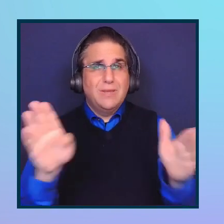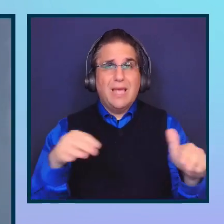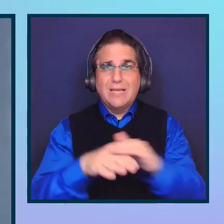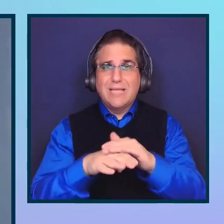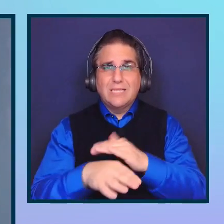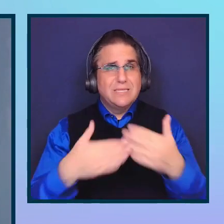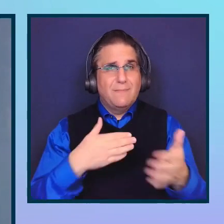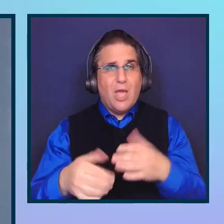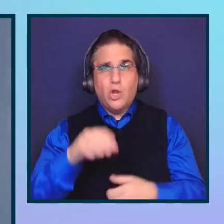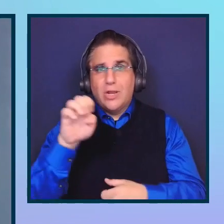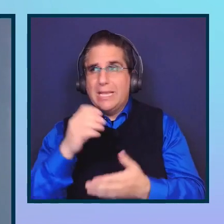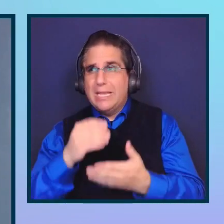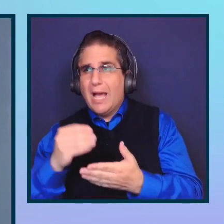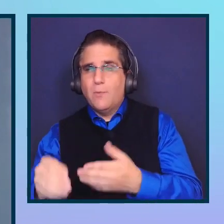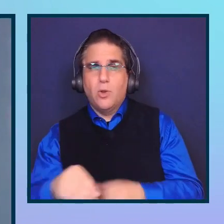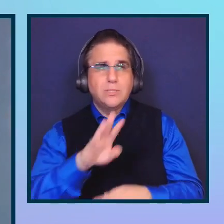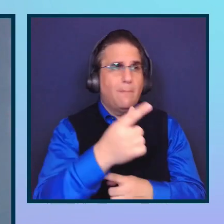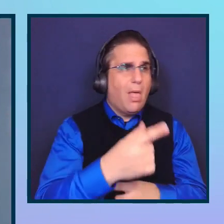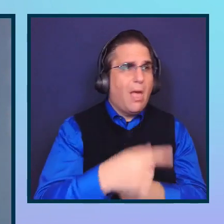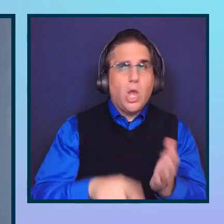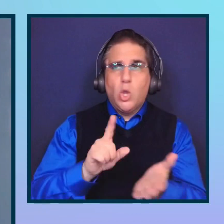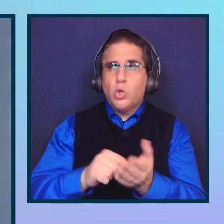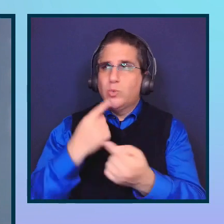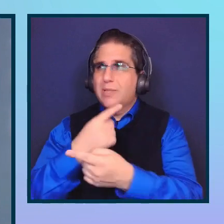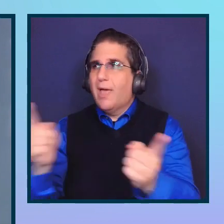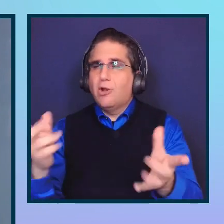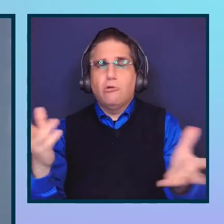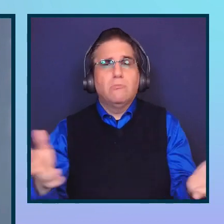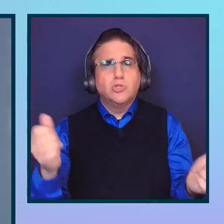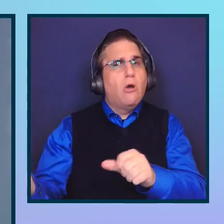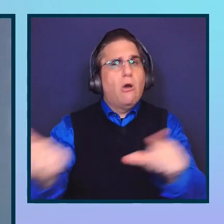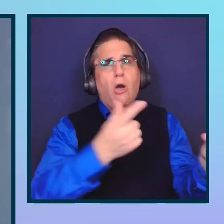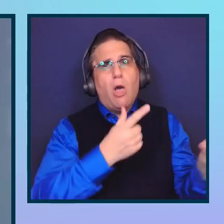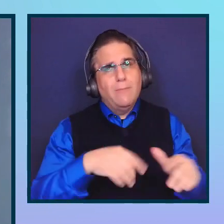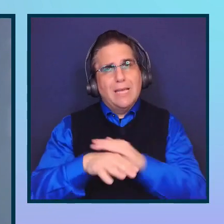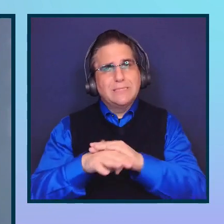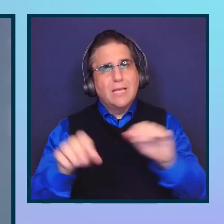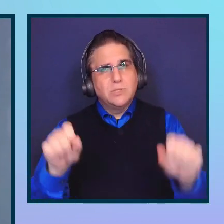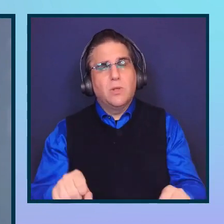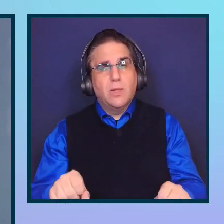eCommerce, a blog, a newsletter, like we should all try to make it accessible. eCommerce has nuances.